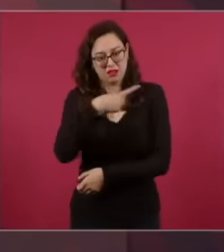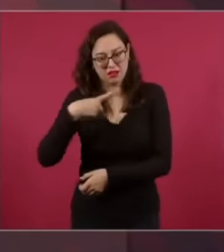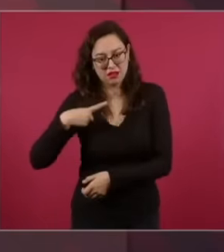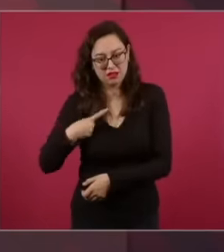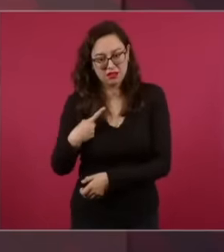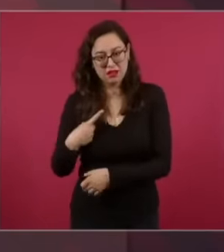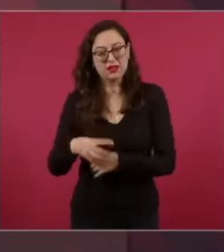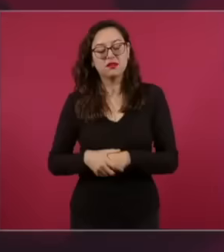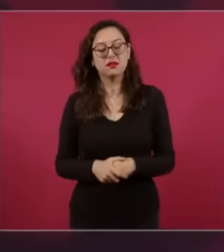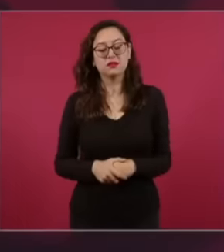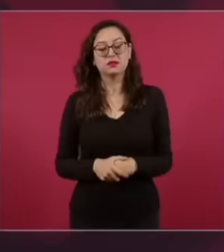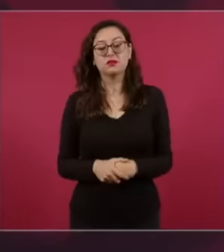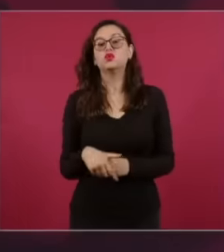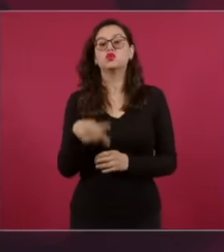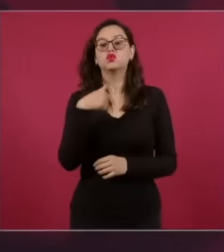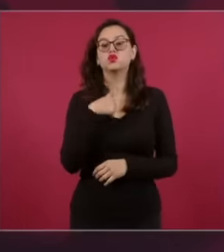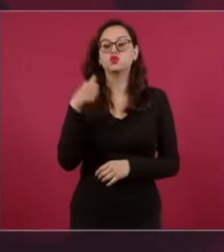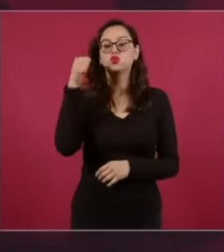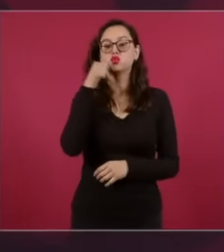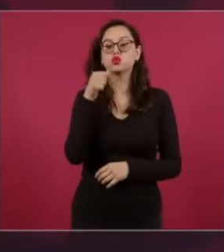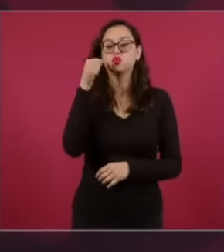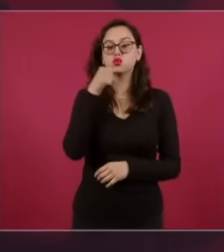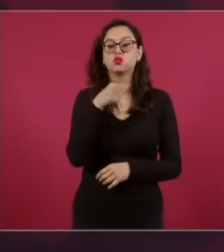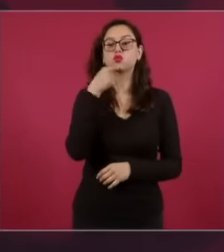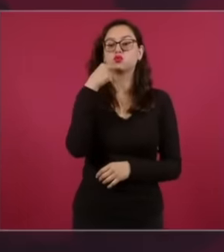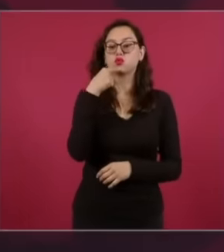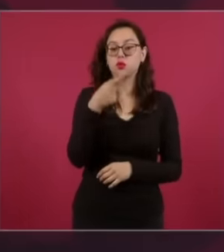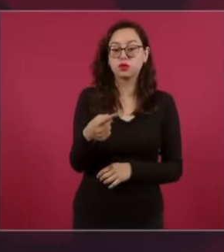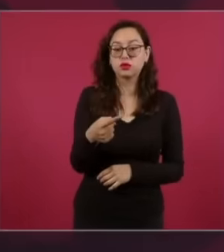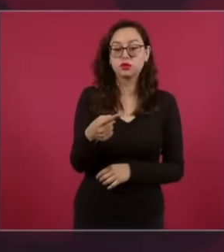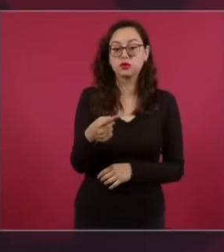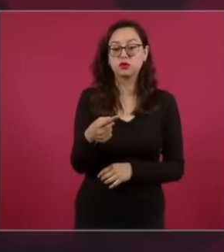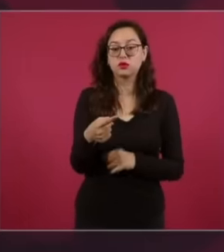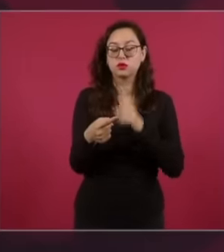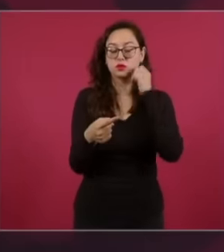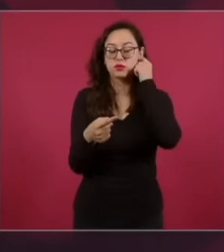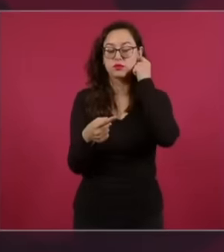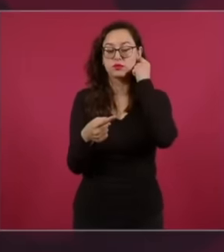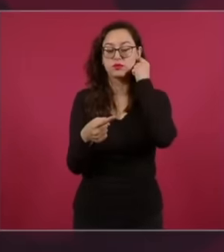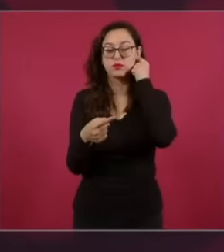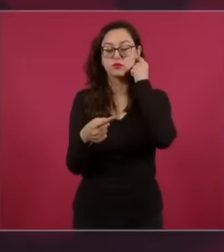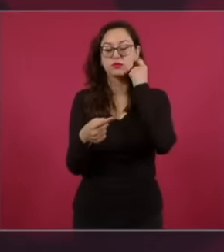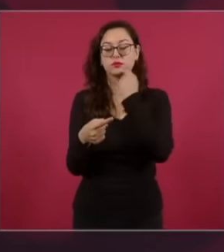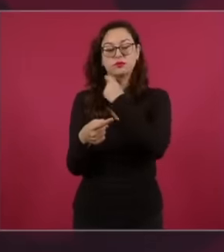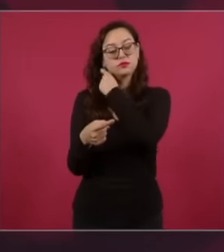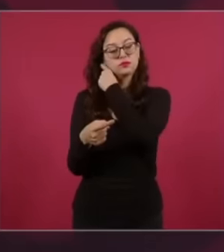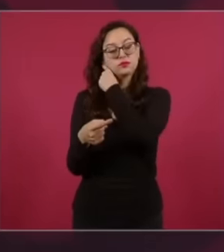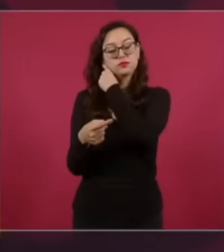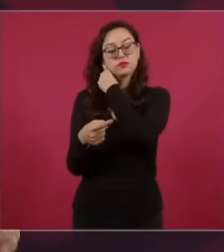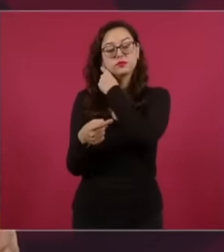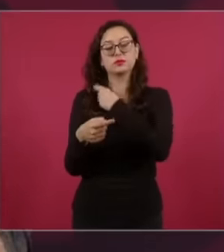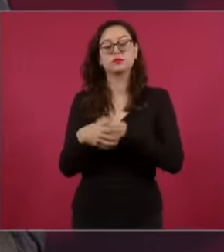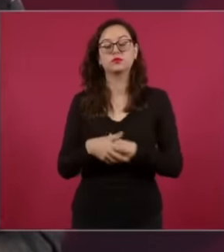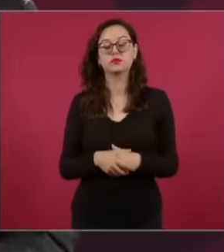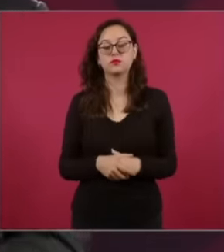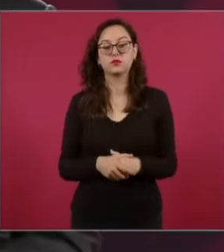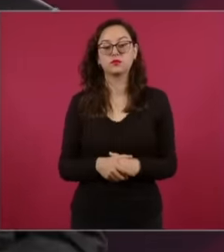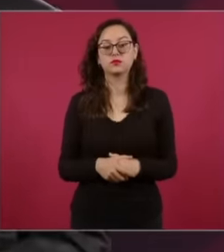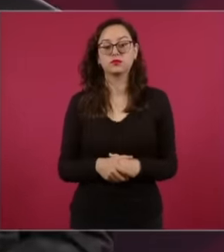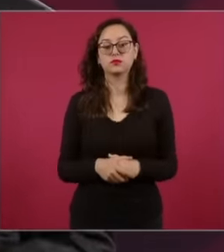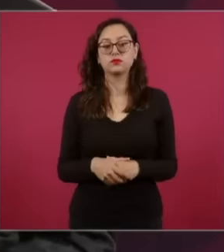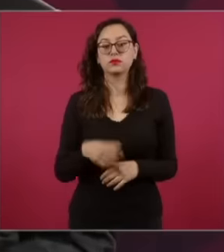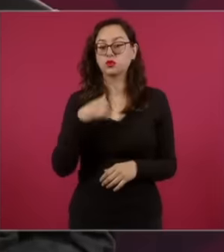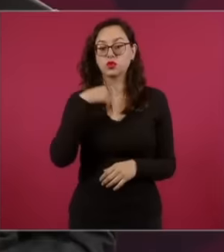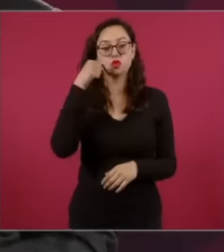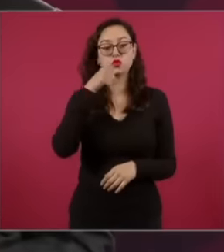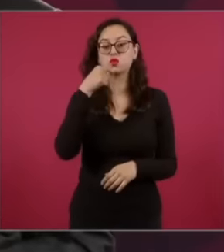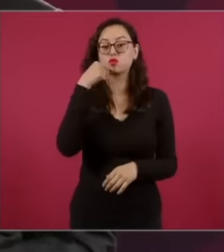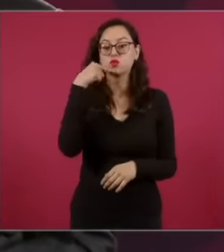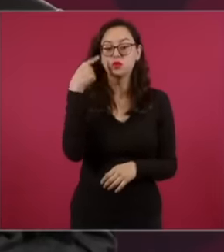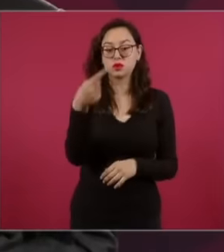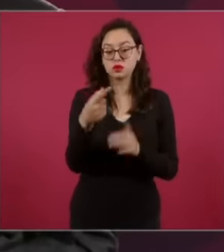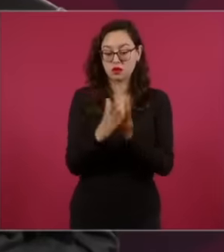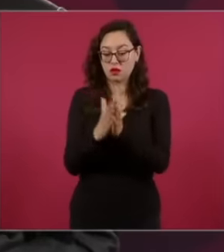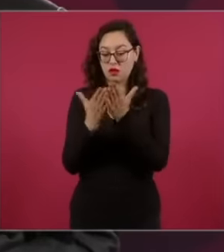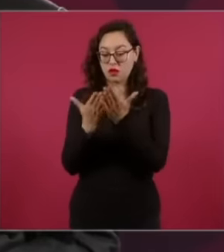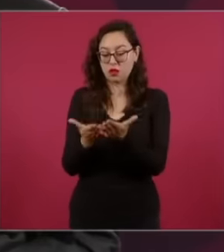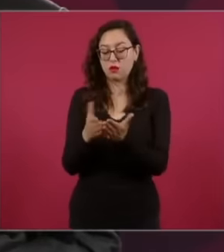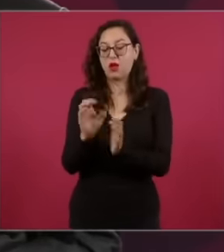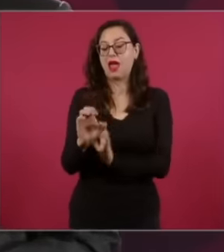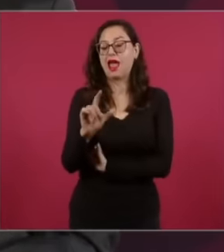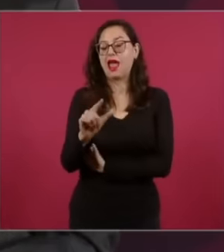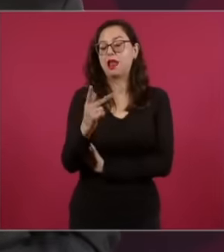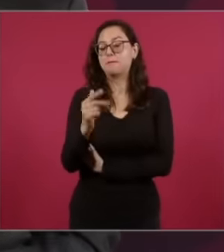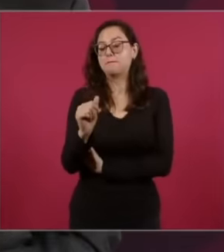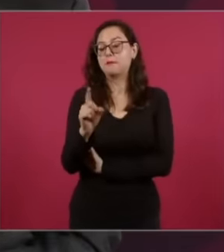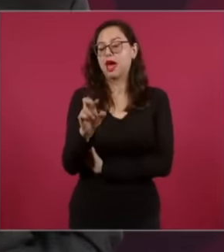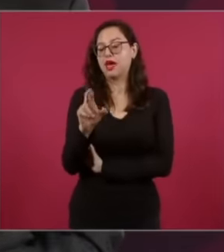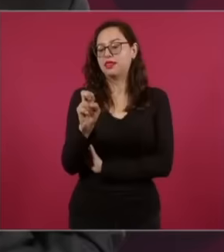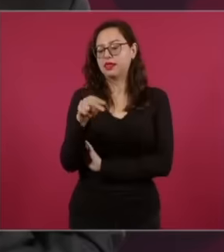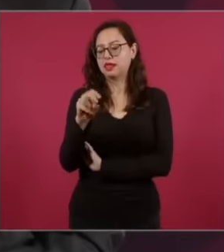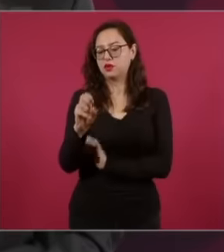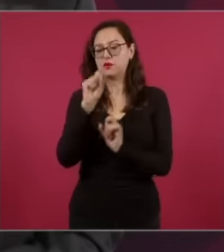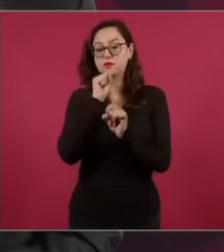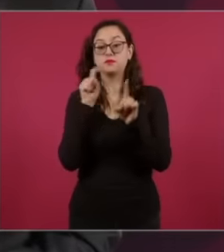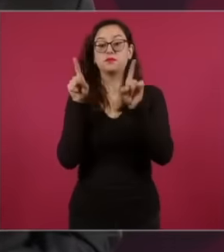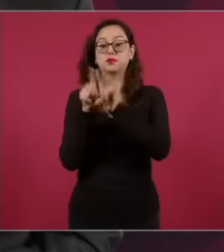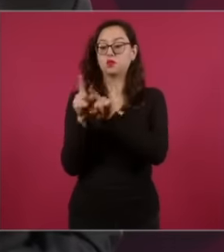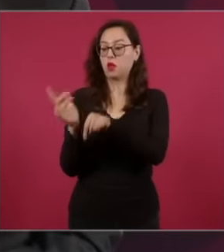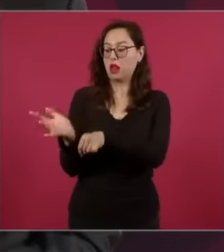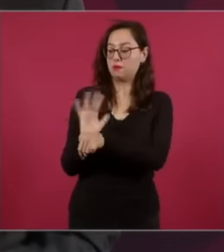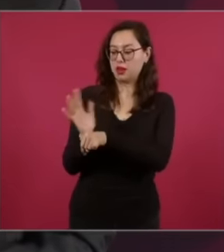I repeat that in the novel Mario's Godfather he put it and in the movie it also appears that